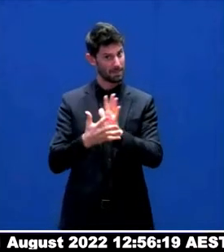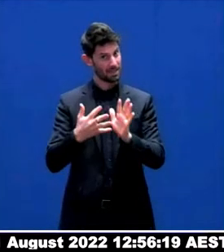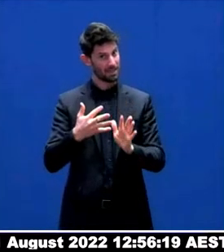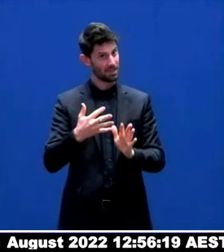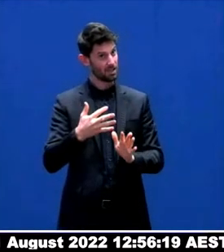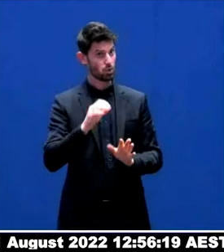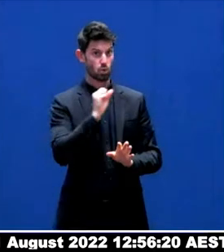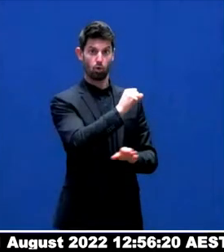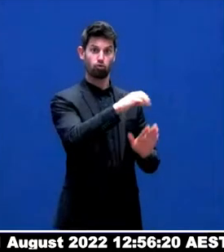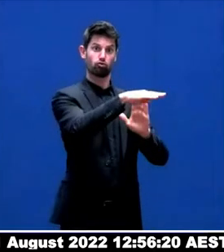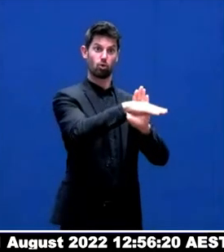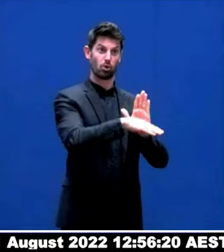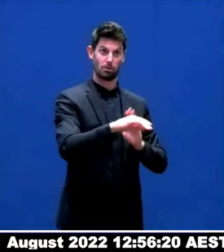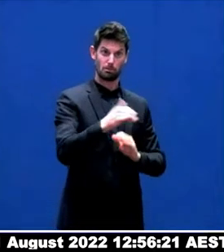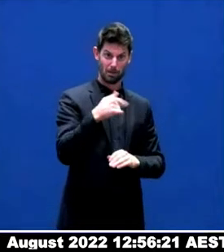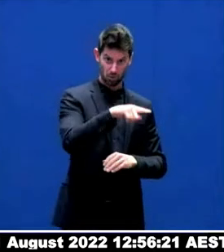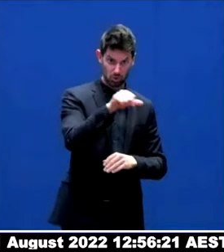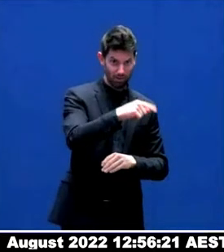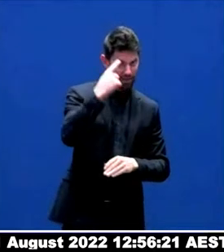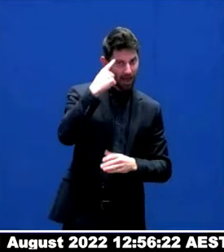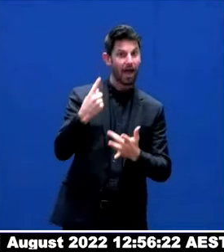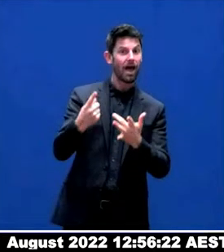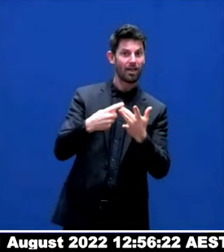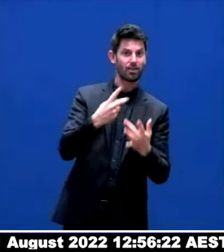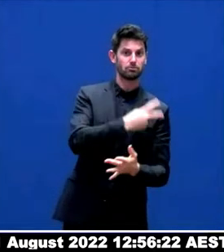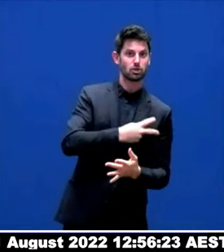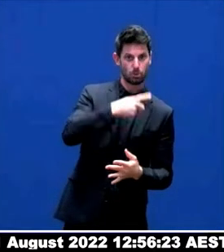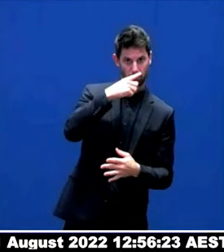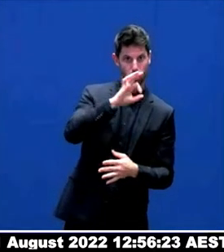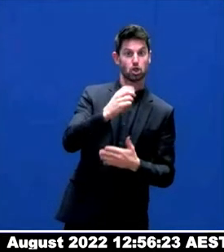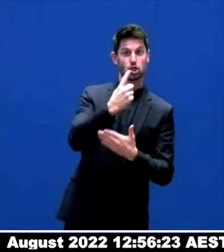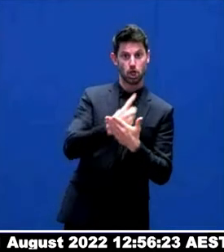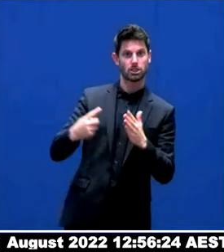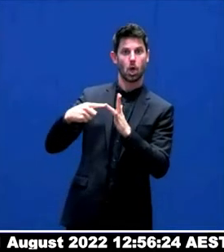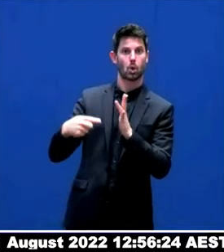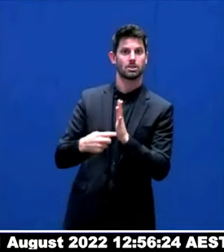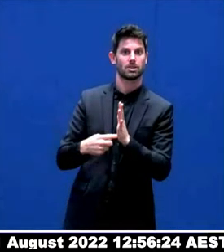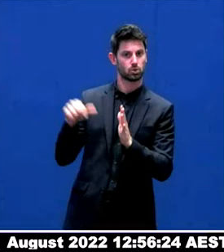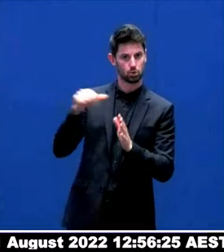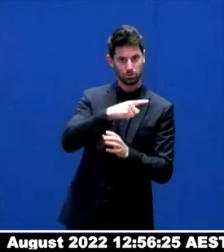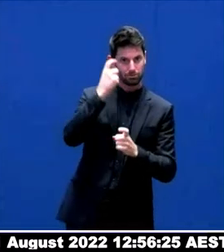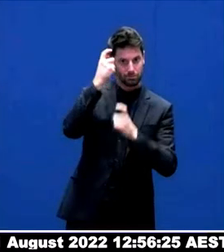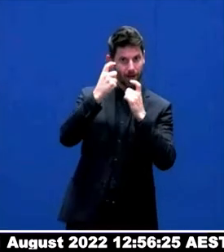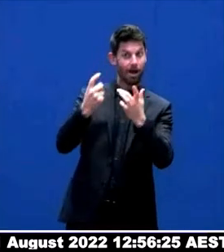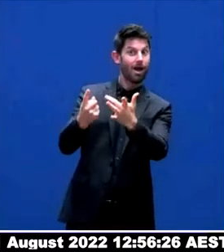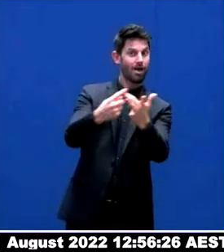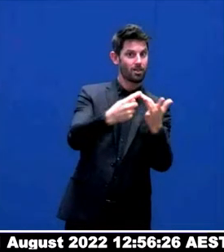land, there mightn't be some other people who might be able to do the job. Perhaps at a lesser cost. Yes.